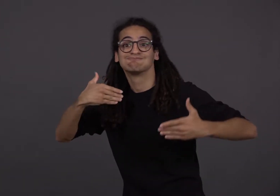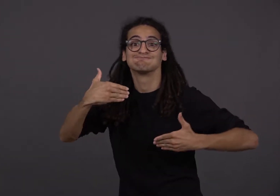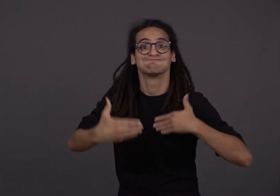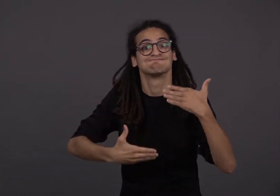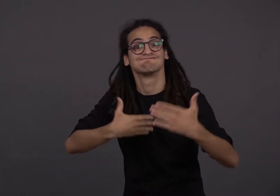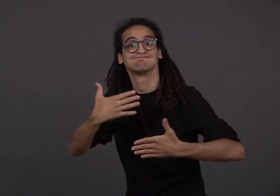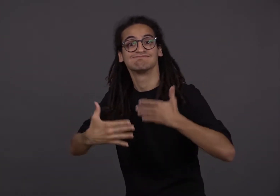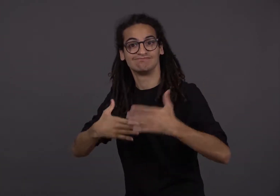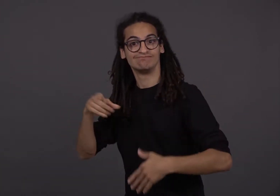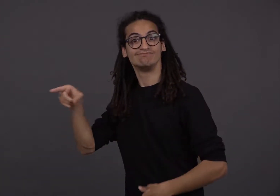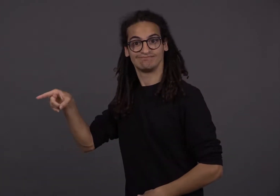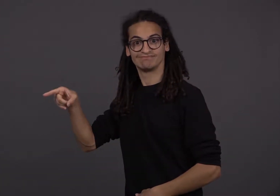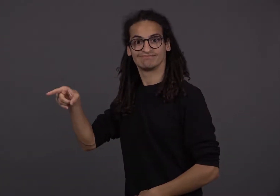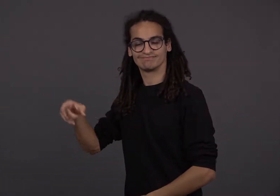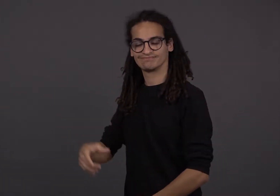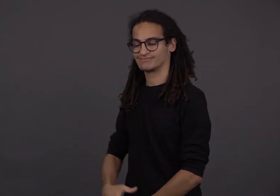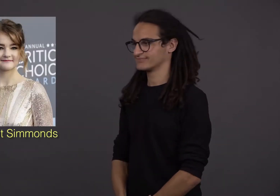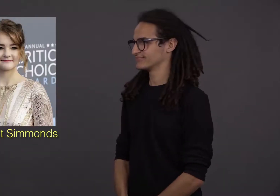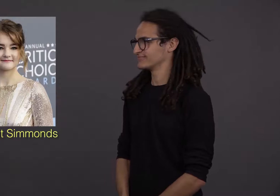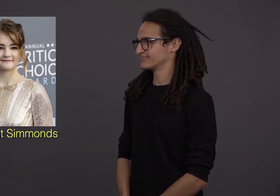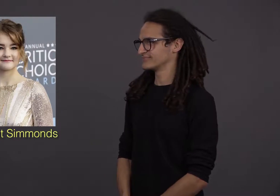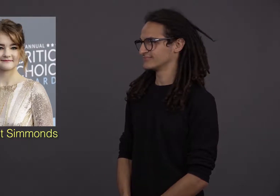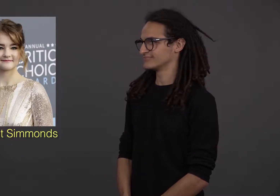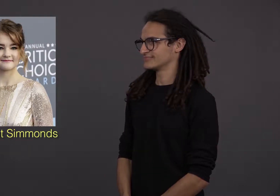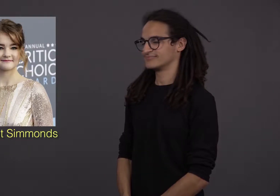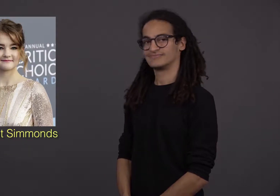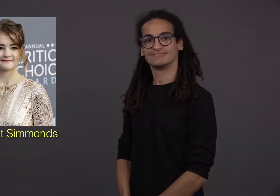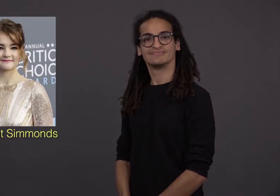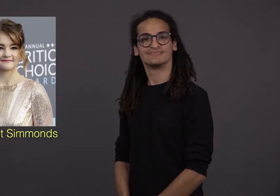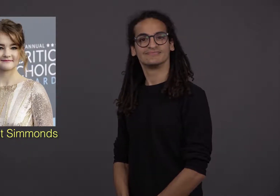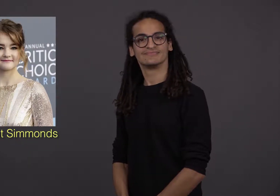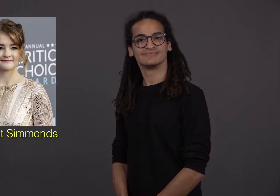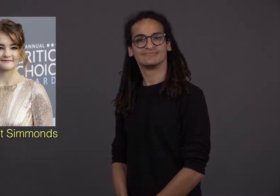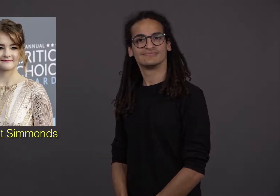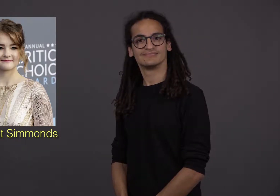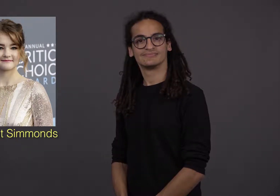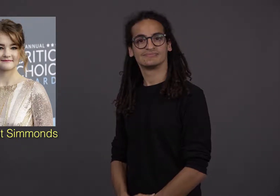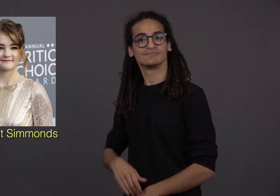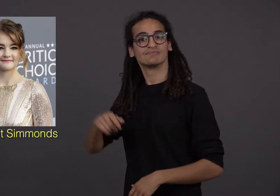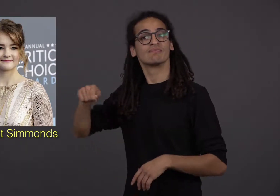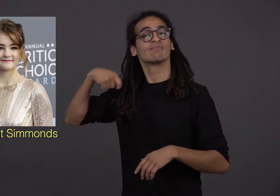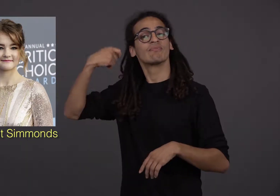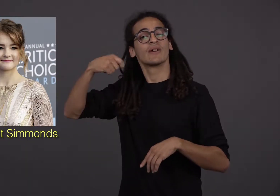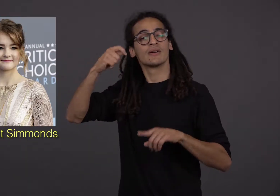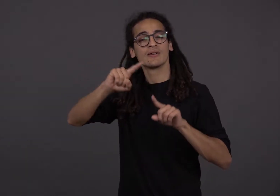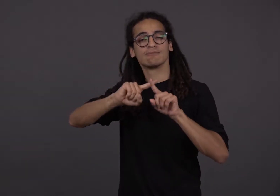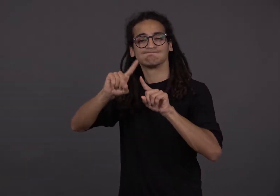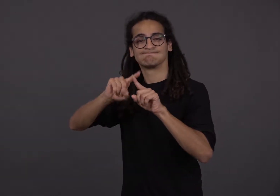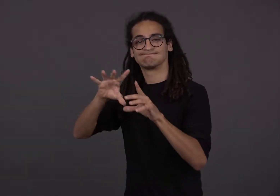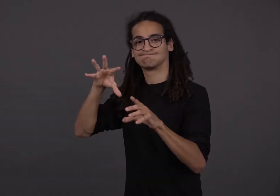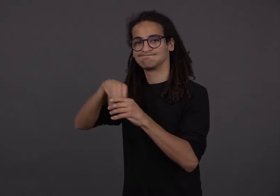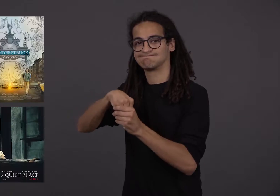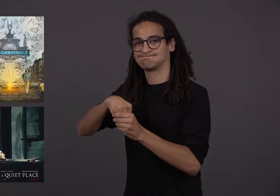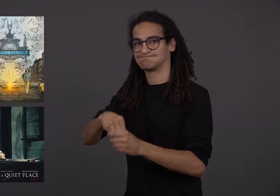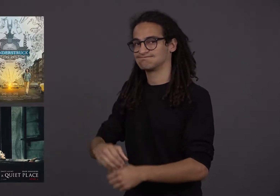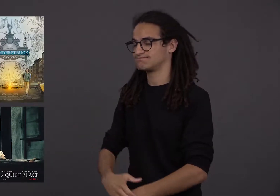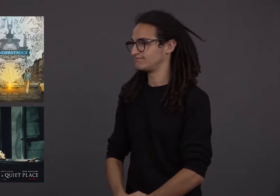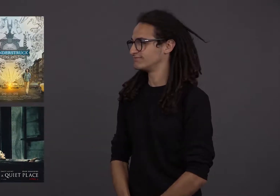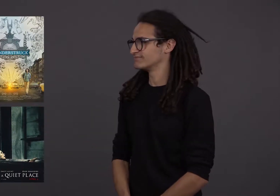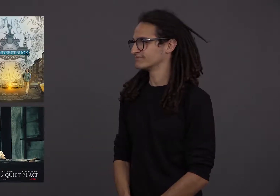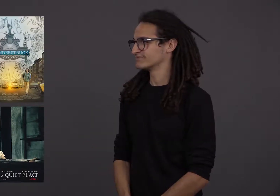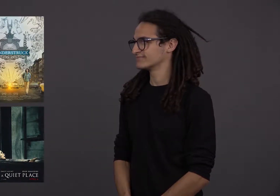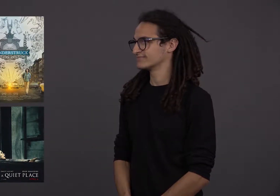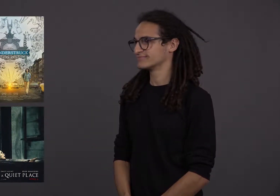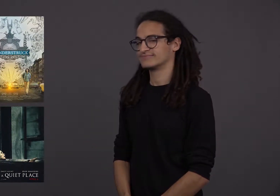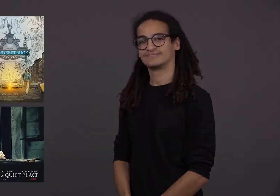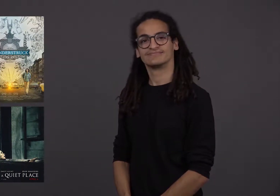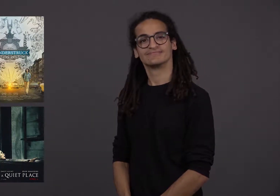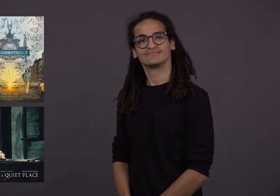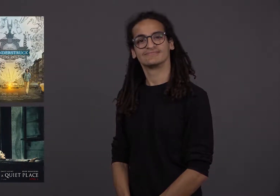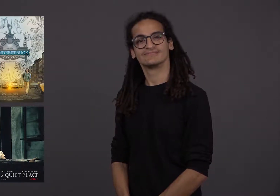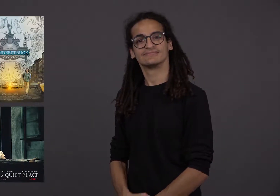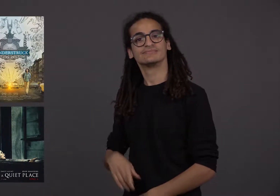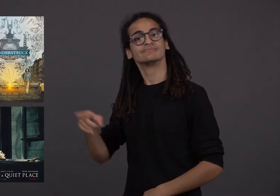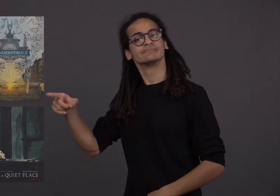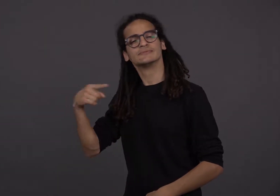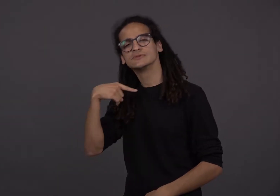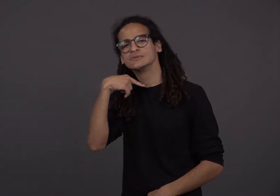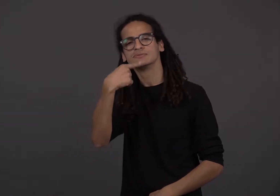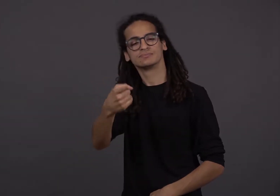Actress Millicent Simmonds, star of the recent films Wonderstruck and A Quiet Place said: